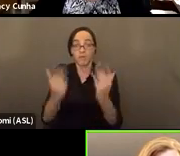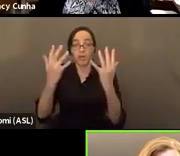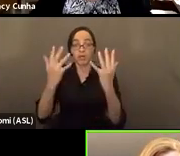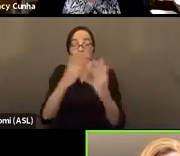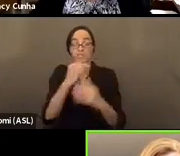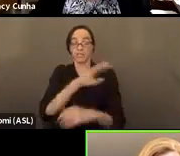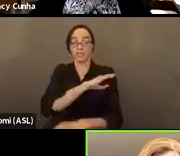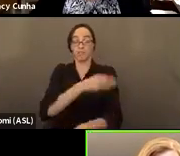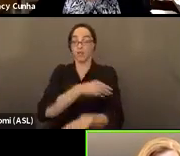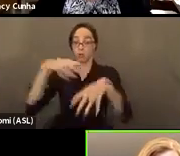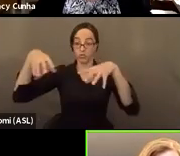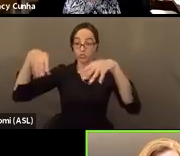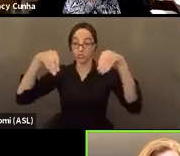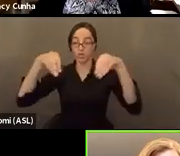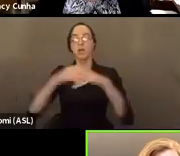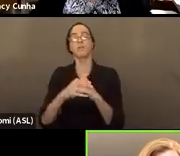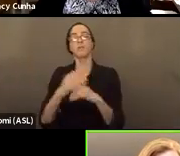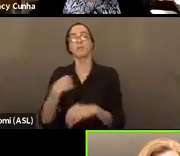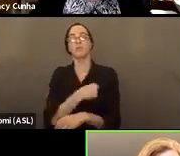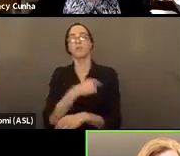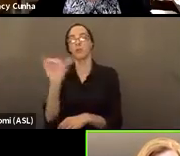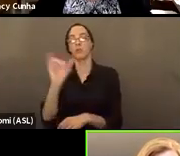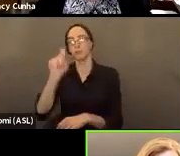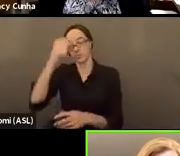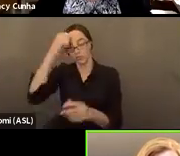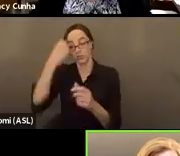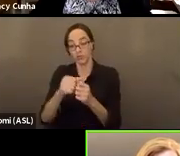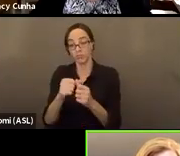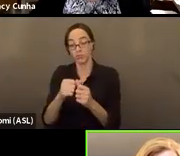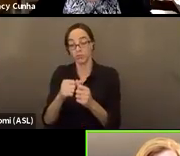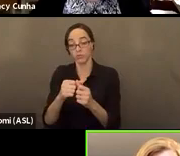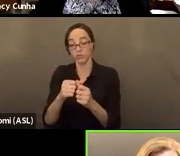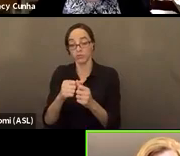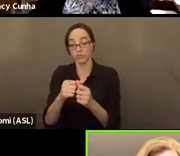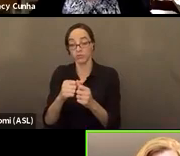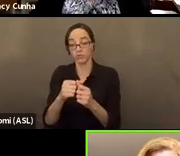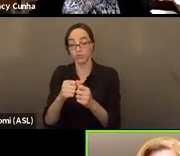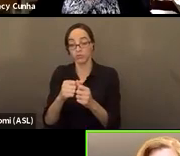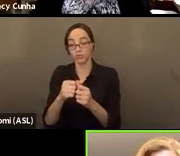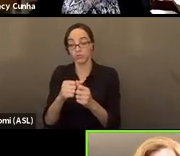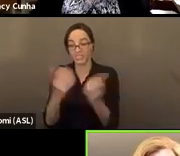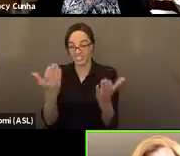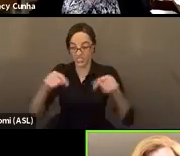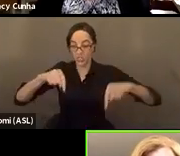we have to also remember that we have had more floods here than than any other about area